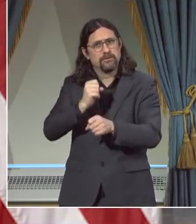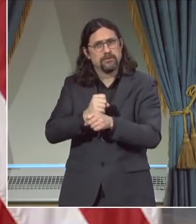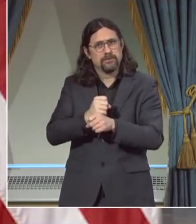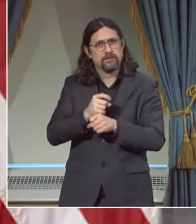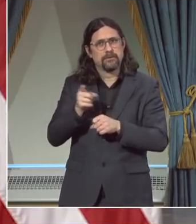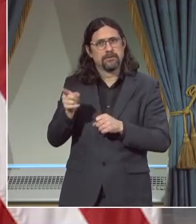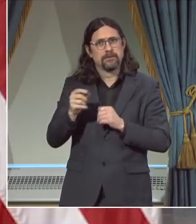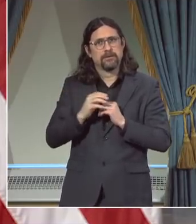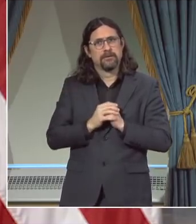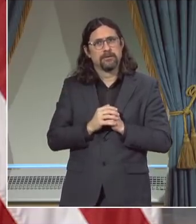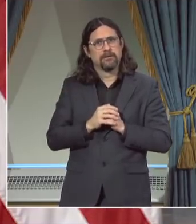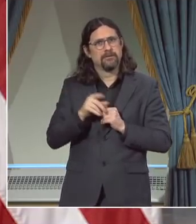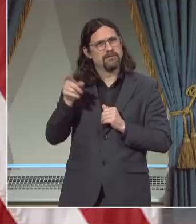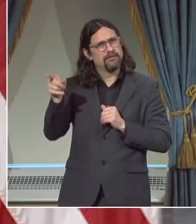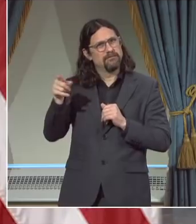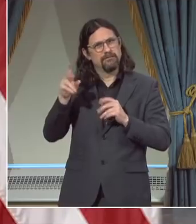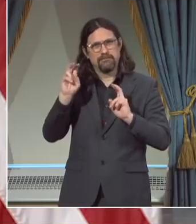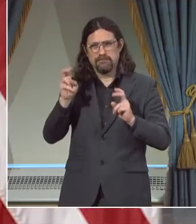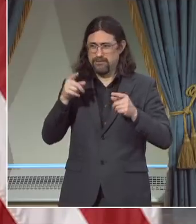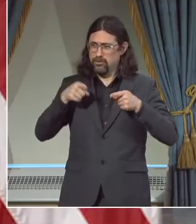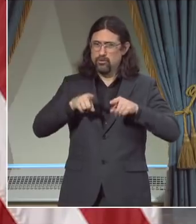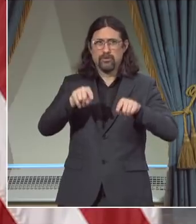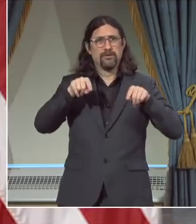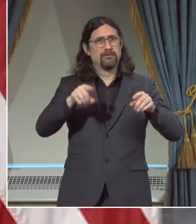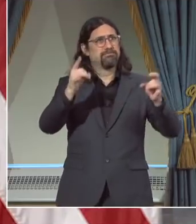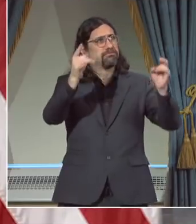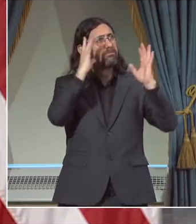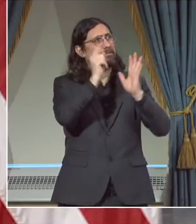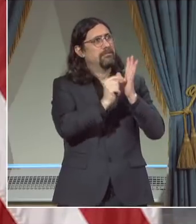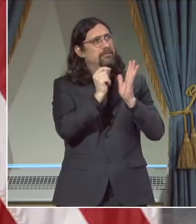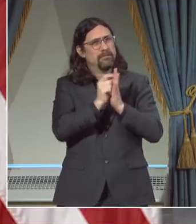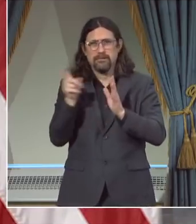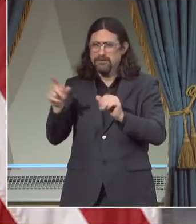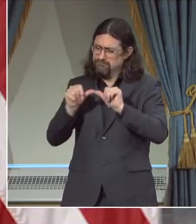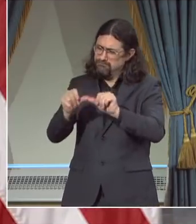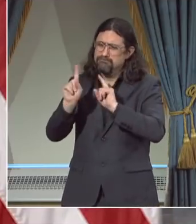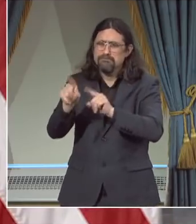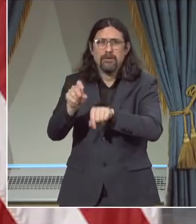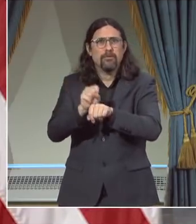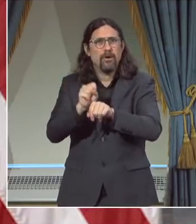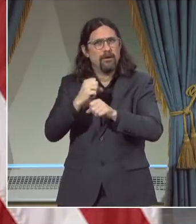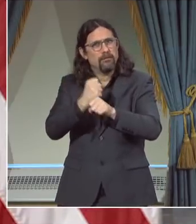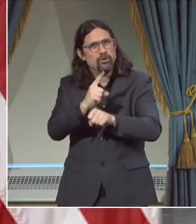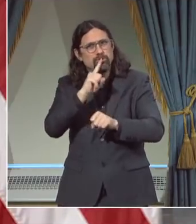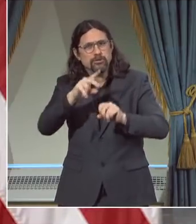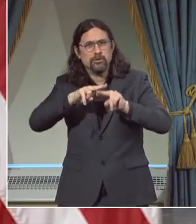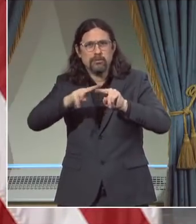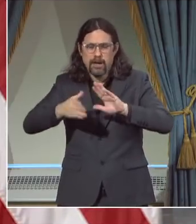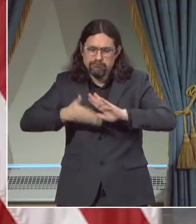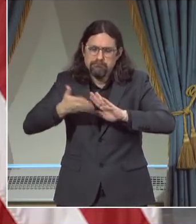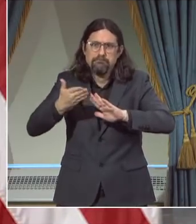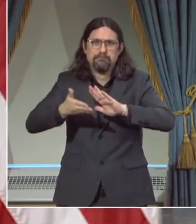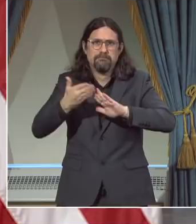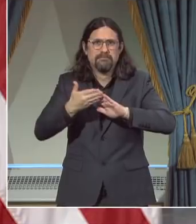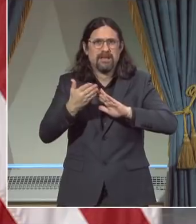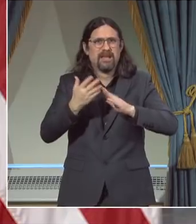KEE TPHEI CTY RUNNING IN THIS CRISIS. A FIRE ON THE TRAIN PUT HIS LIFE IN DANGER, AND WHAT DID HE DO?